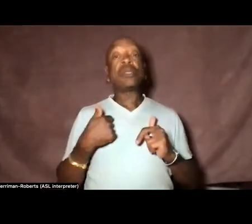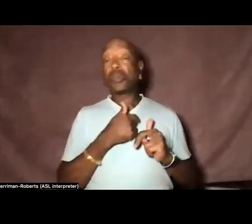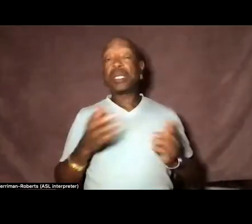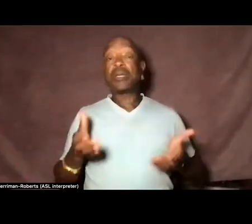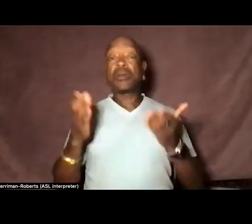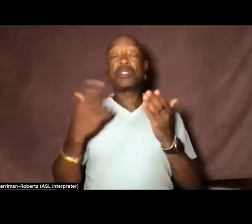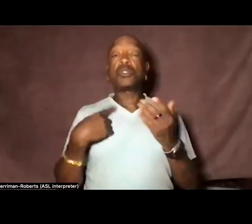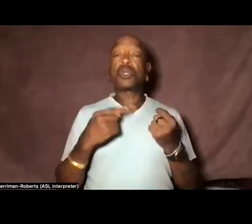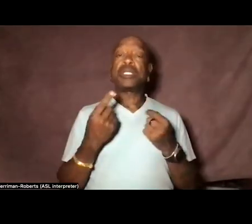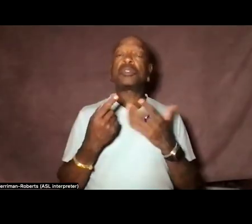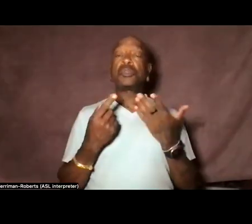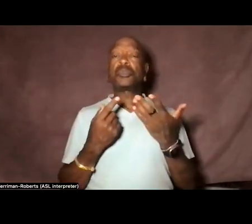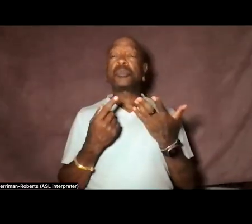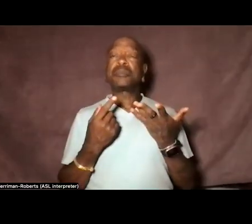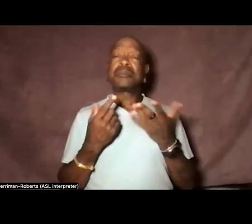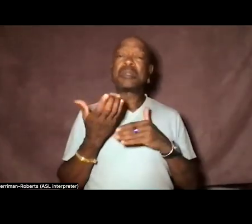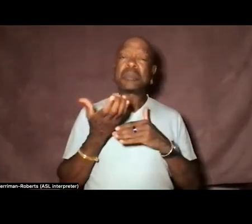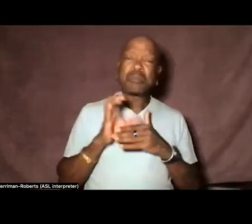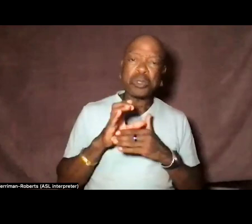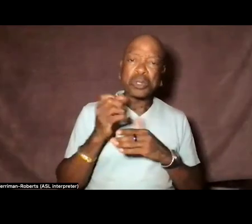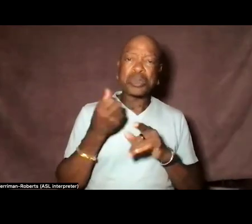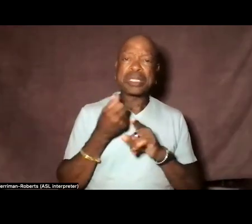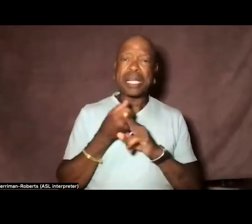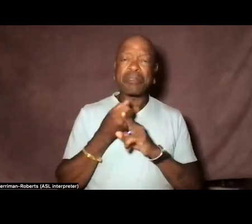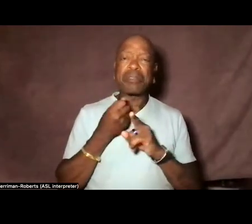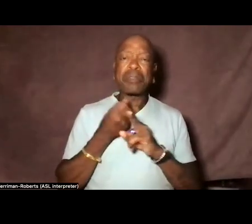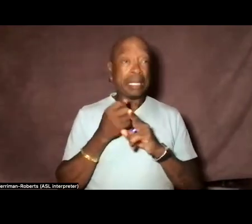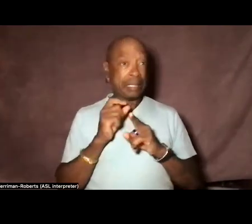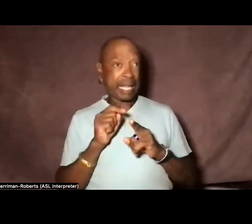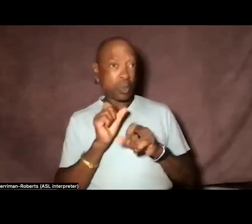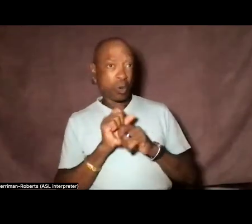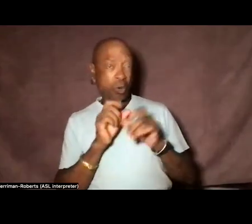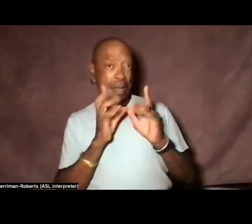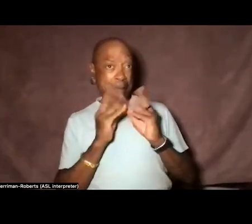yourself another step further can you wear one at that work meeting for example can you invite